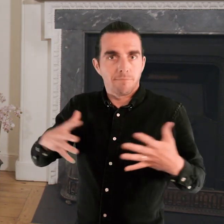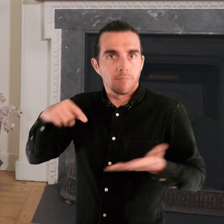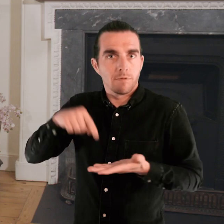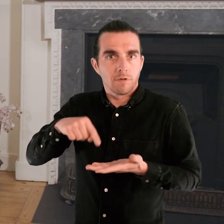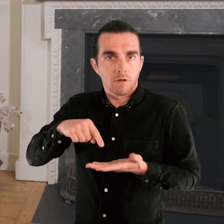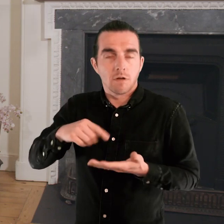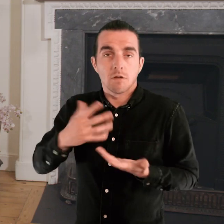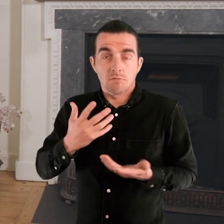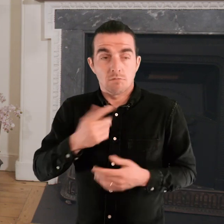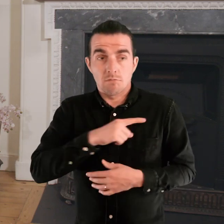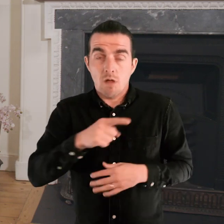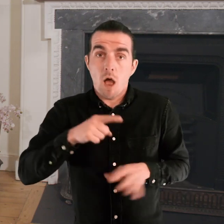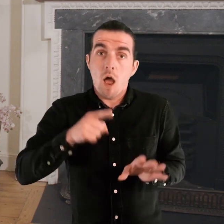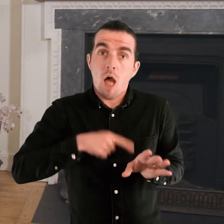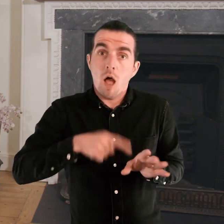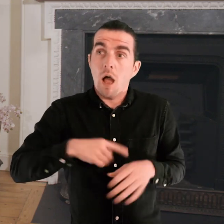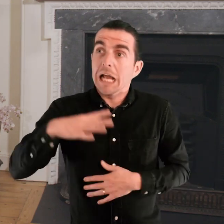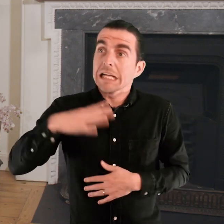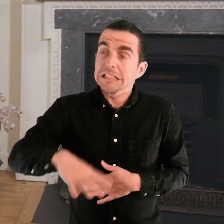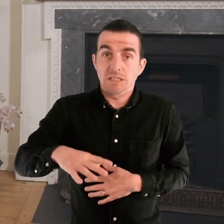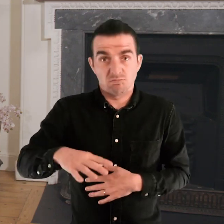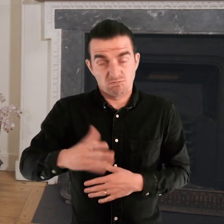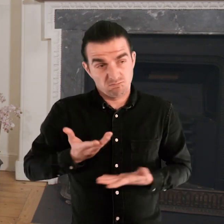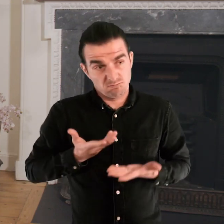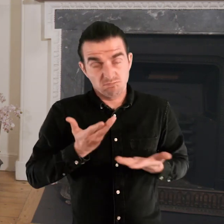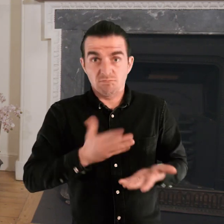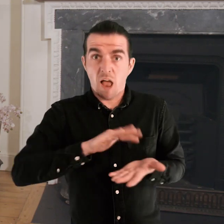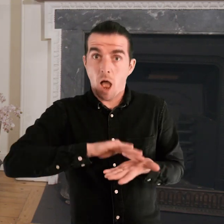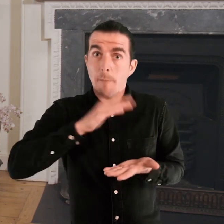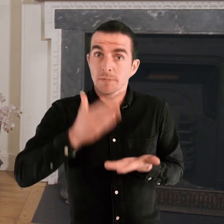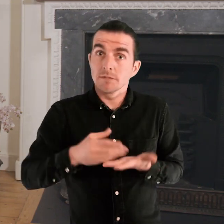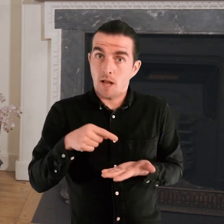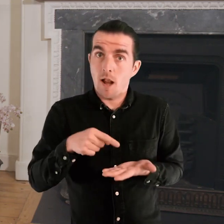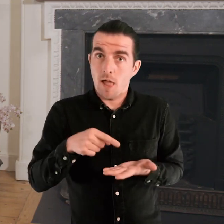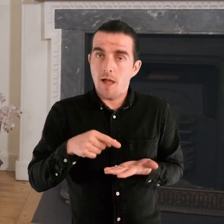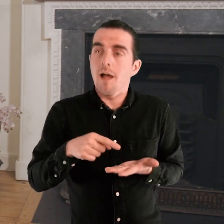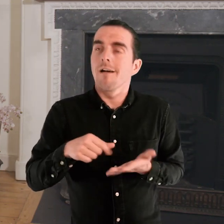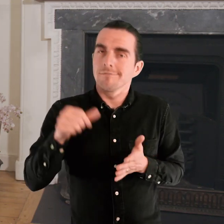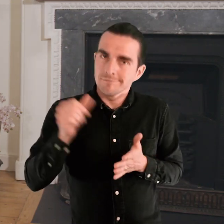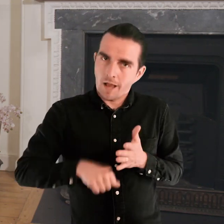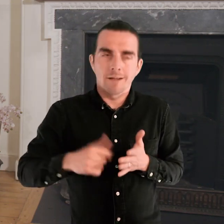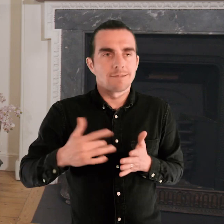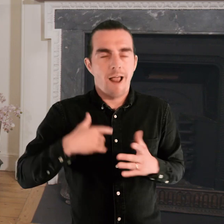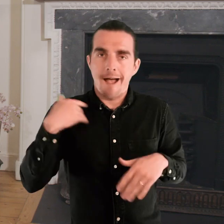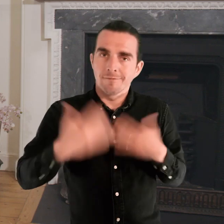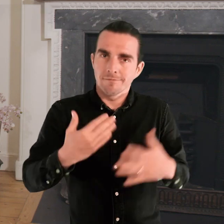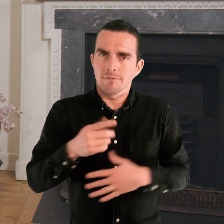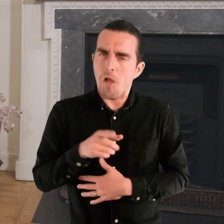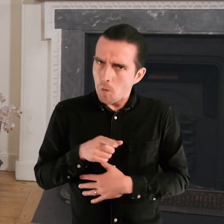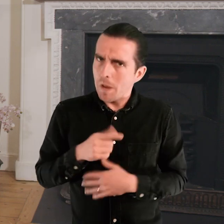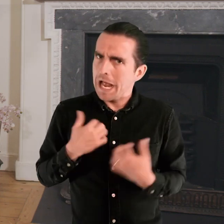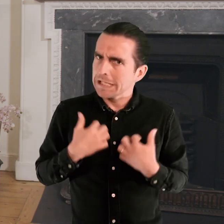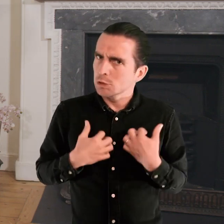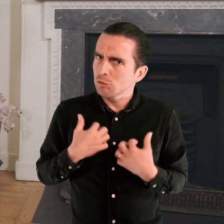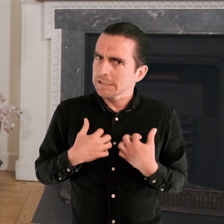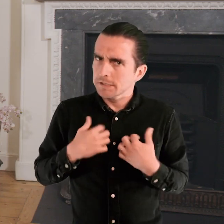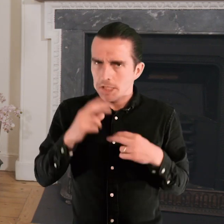and it’s capital that particularly the young need when they’re starting off in life. This very interesting research